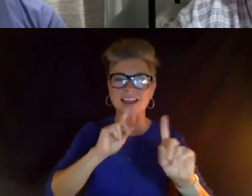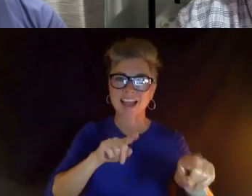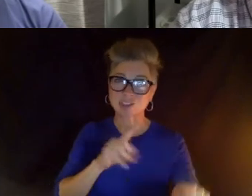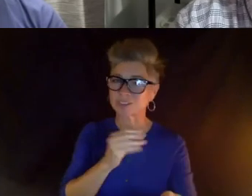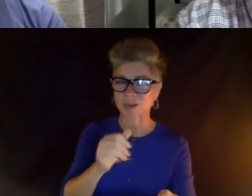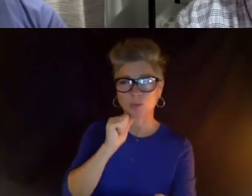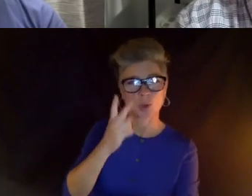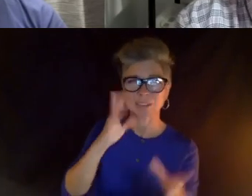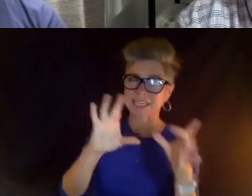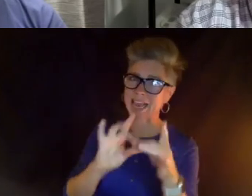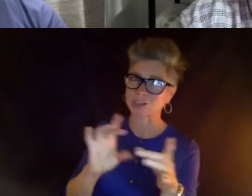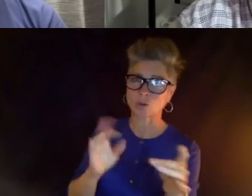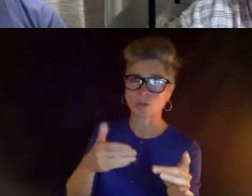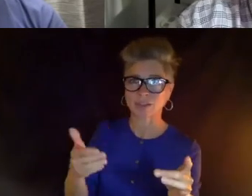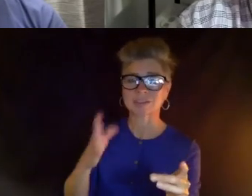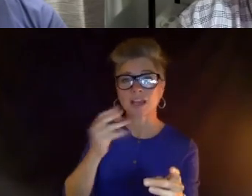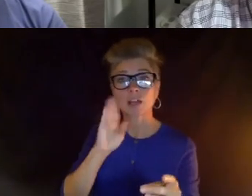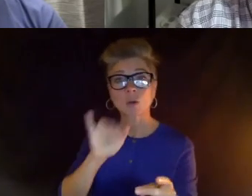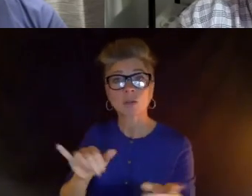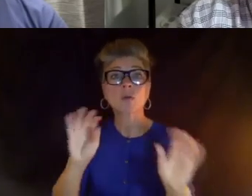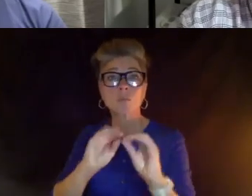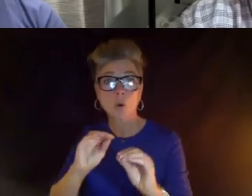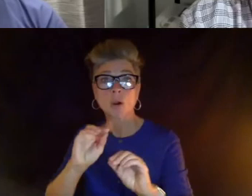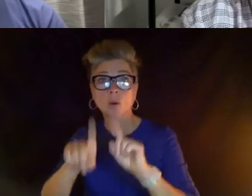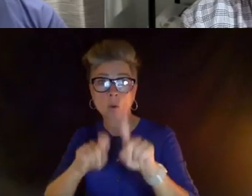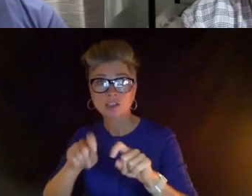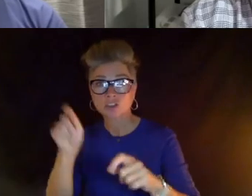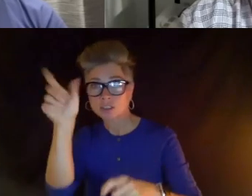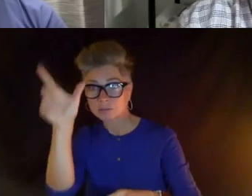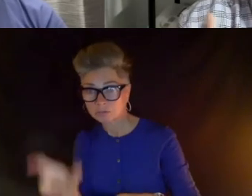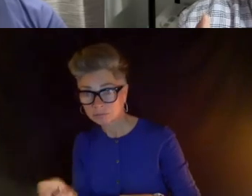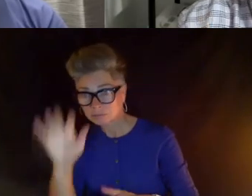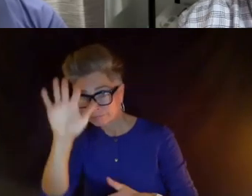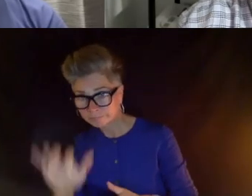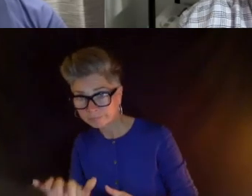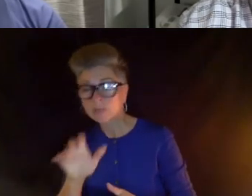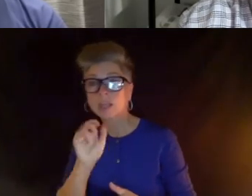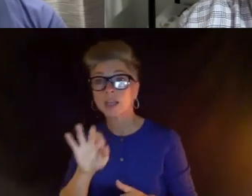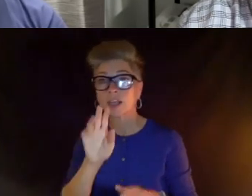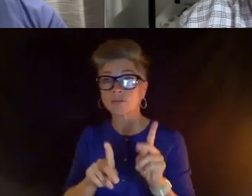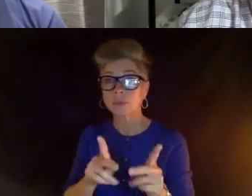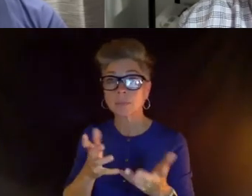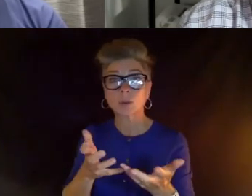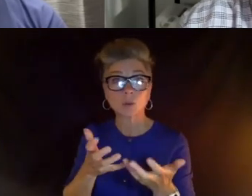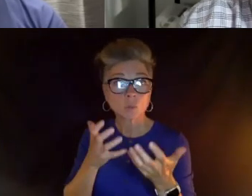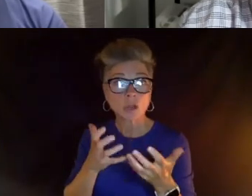And I know there's still more questions coming in, I will capture those questions. If folks wanna leave your email address, you can send it to me privately,